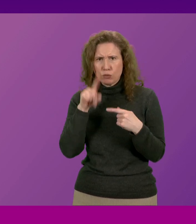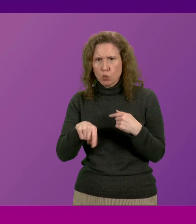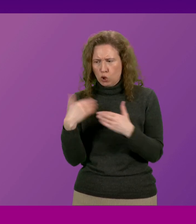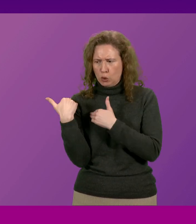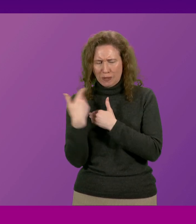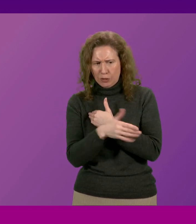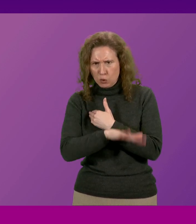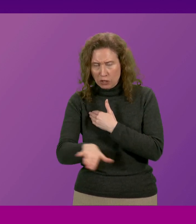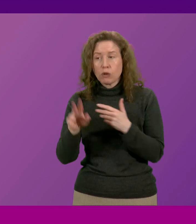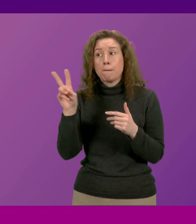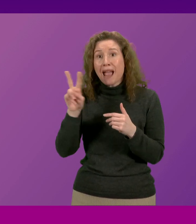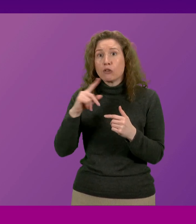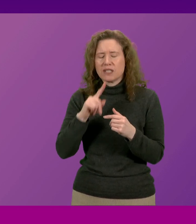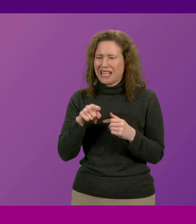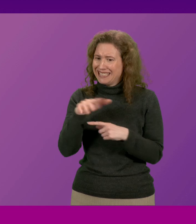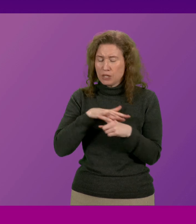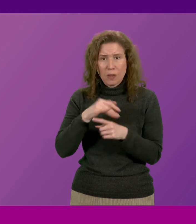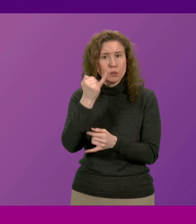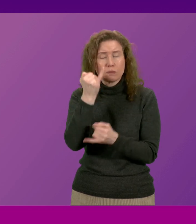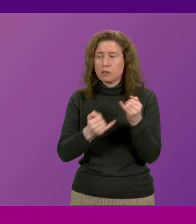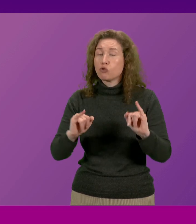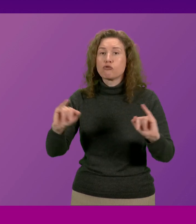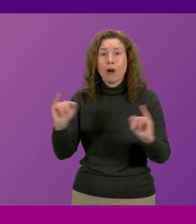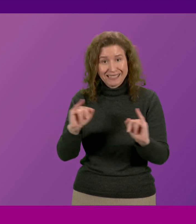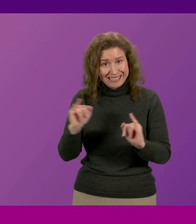Parents have said that the situation has reached crisis point, and a senior headteacher